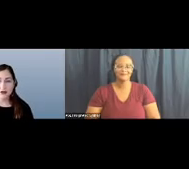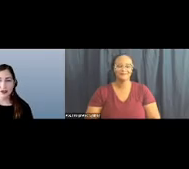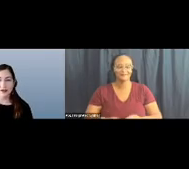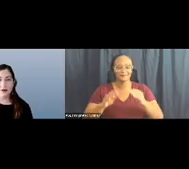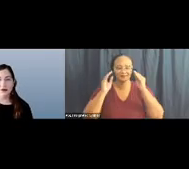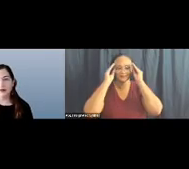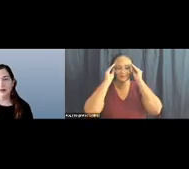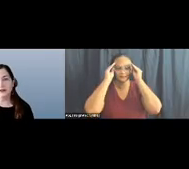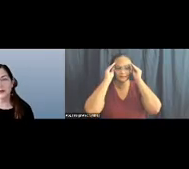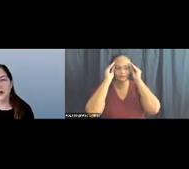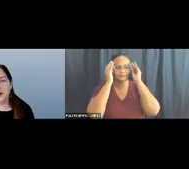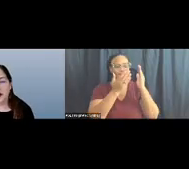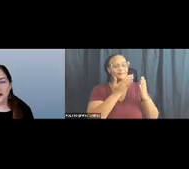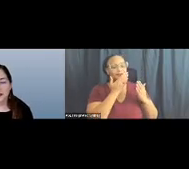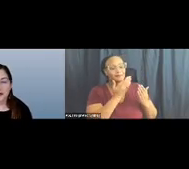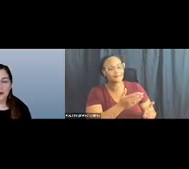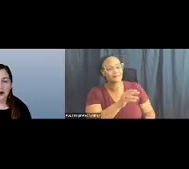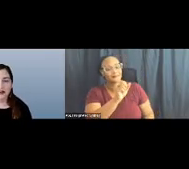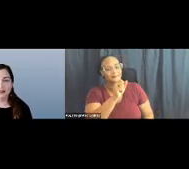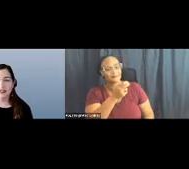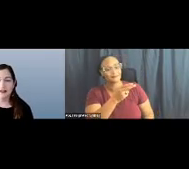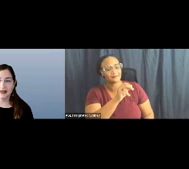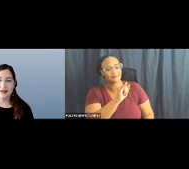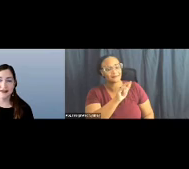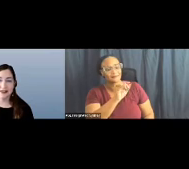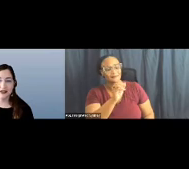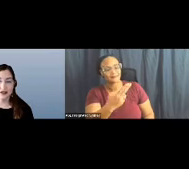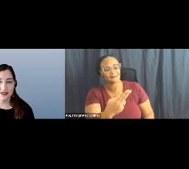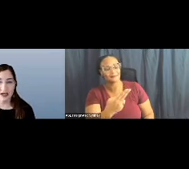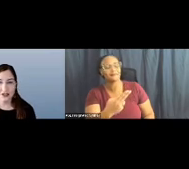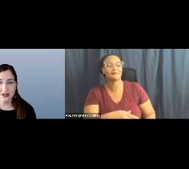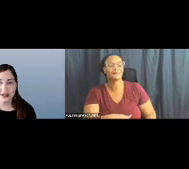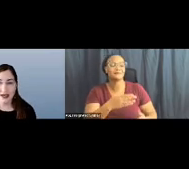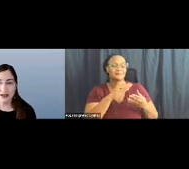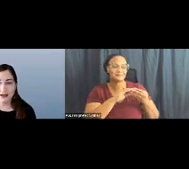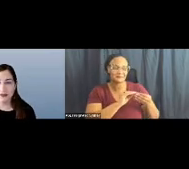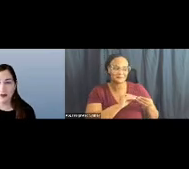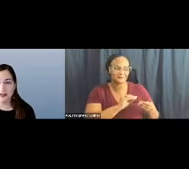Thank you, Shiyloh, for those welcoming remarks and setting the stage for the session today,